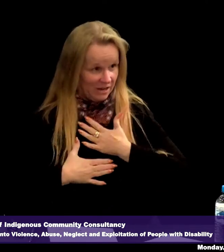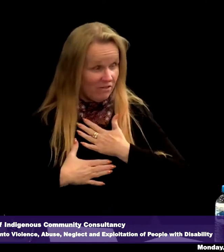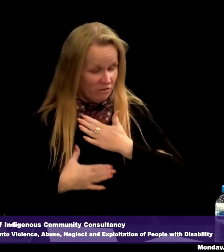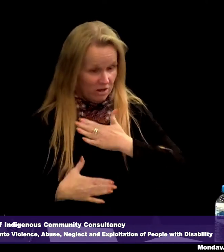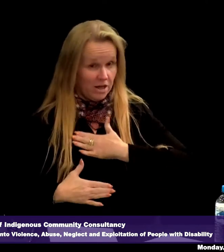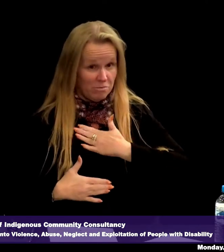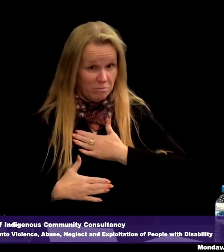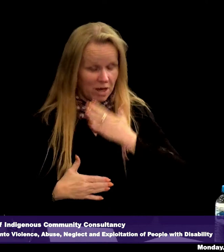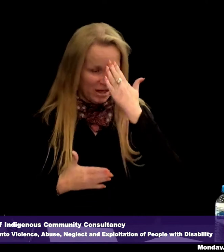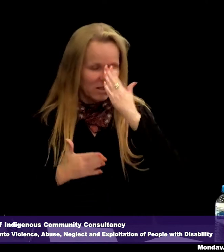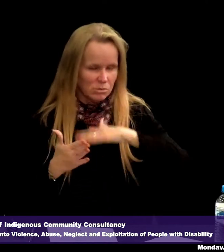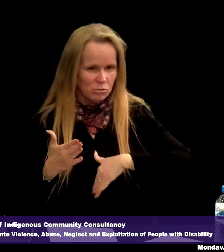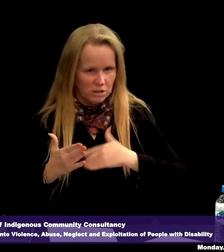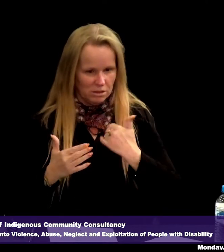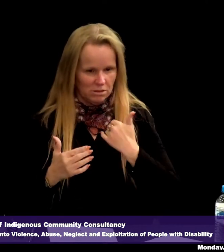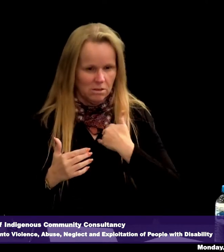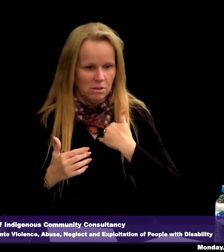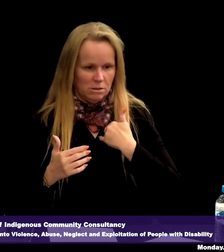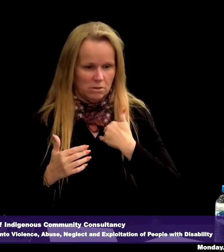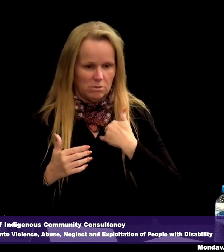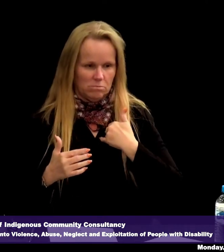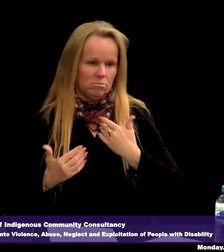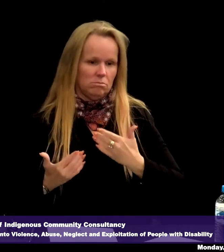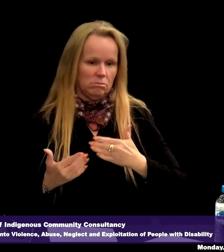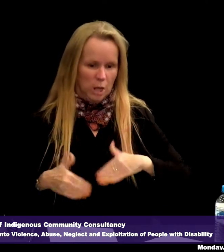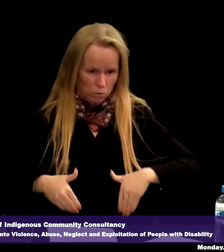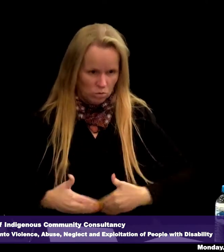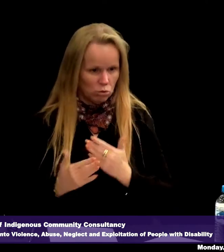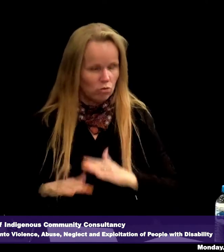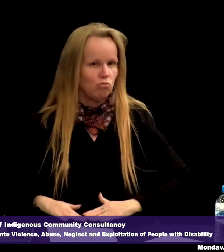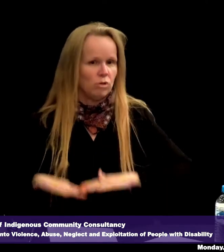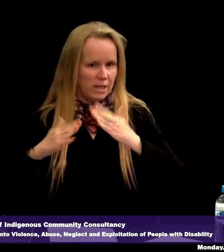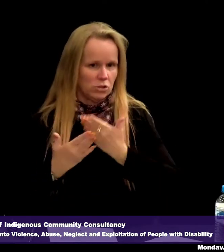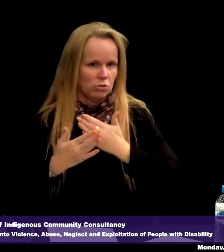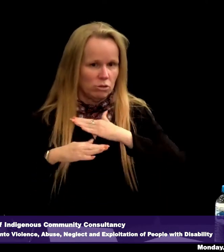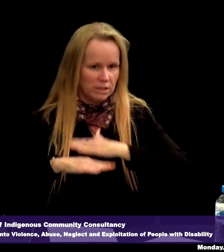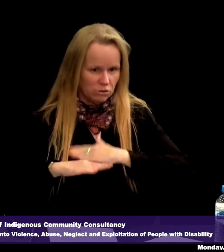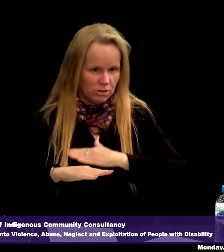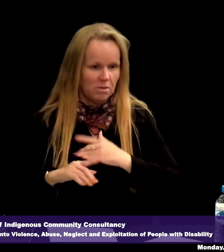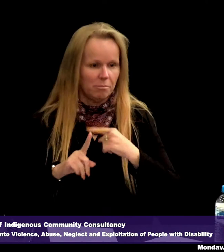Often for myself, in my experience in the work that I do, I was born and raised on